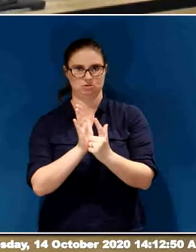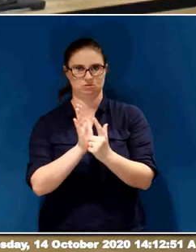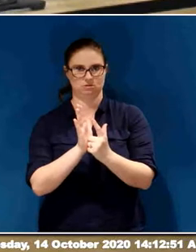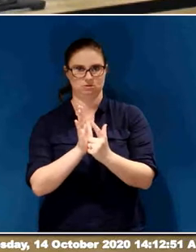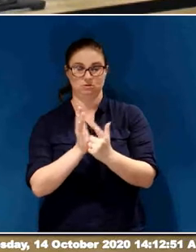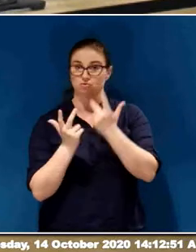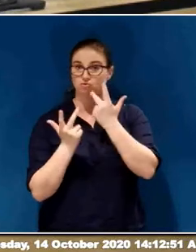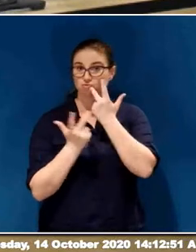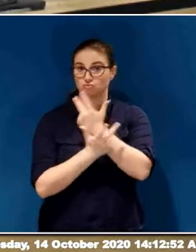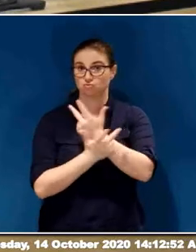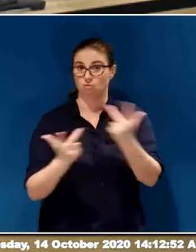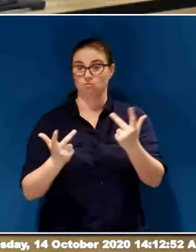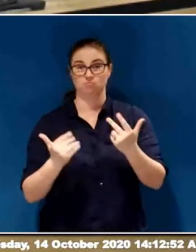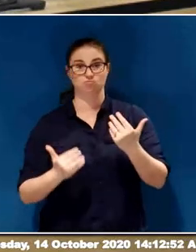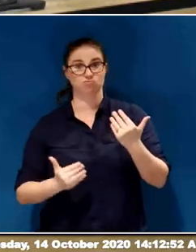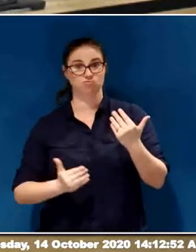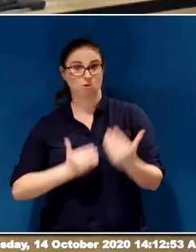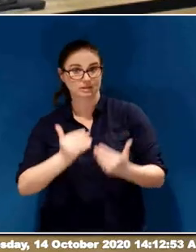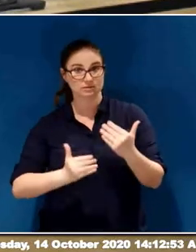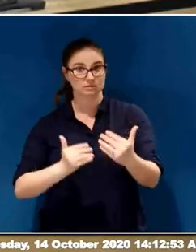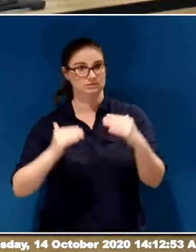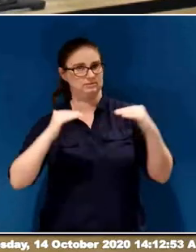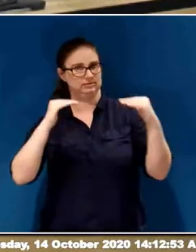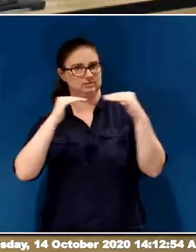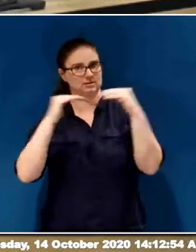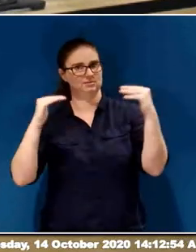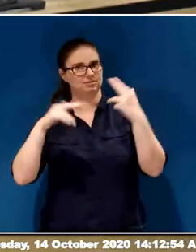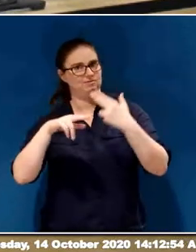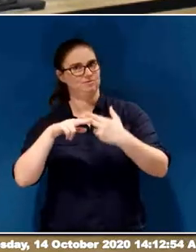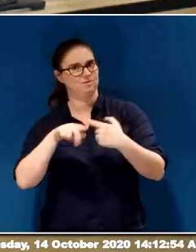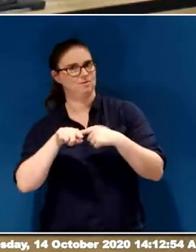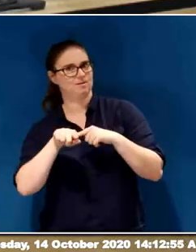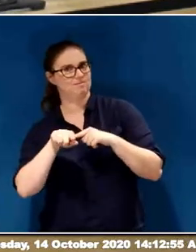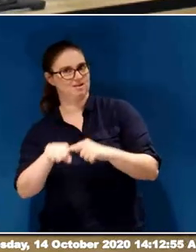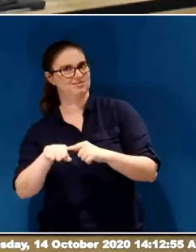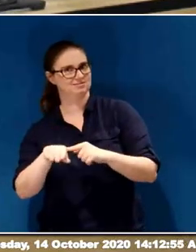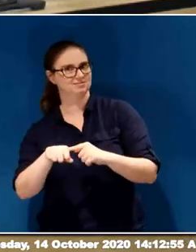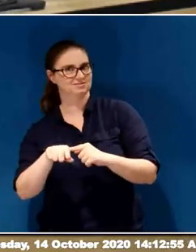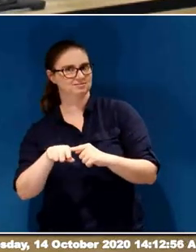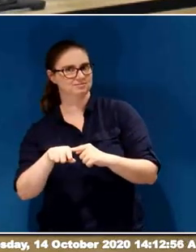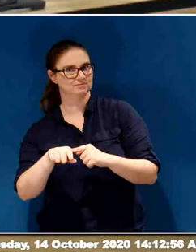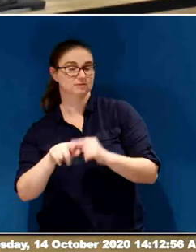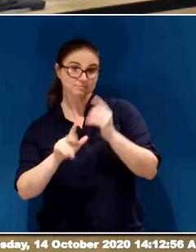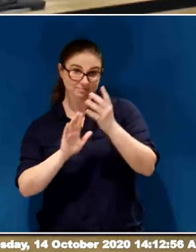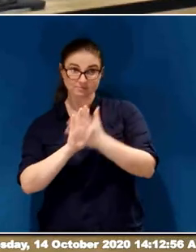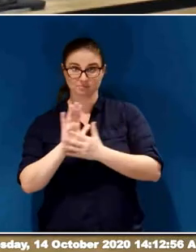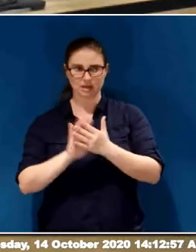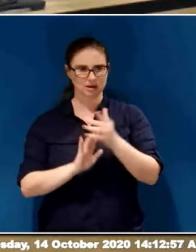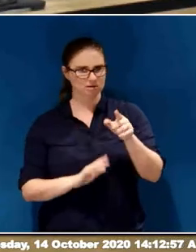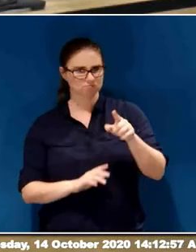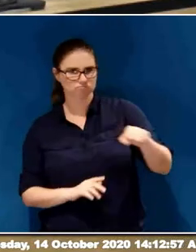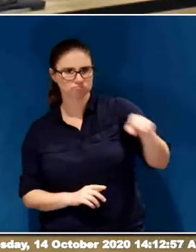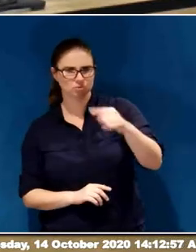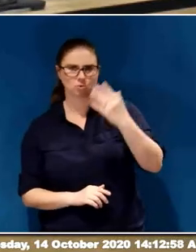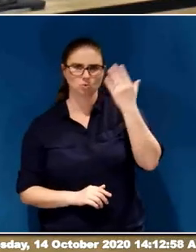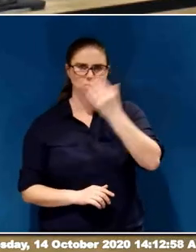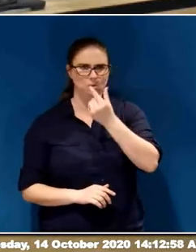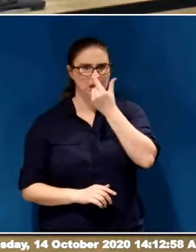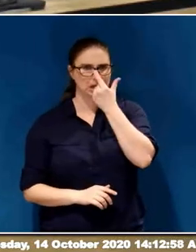compliance by which schools can determine the benefit of an adjustment. How do you say this could be achieved?